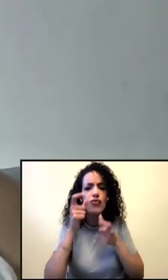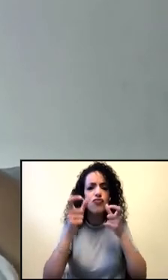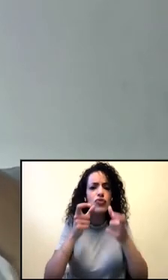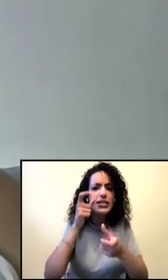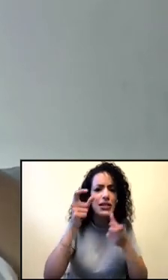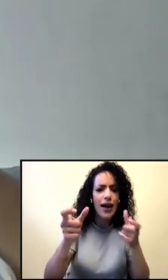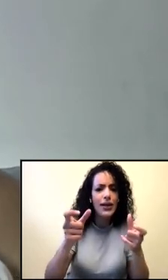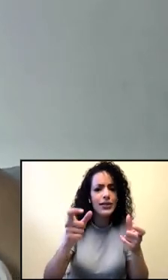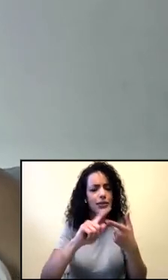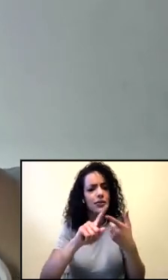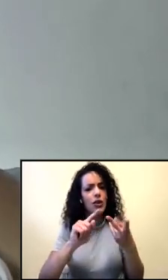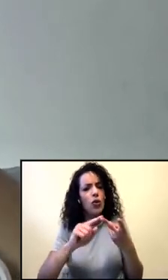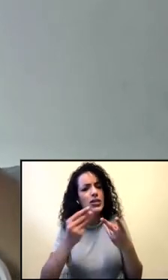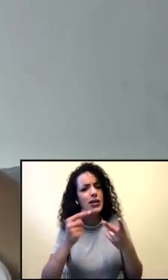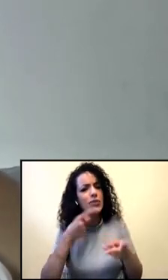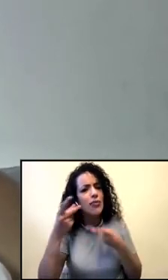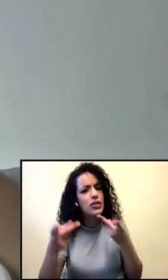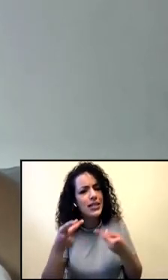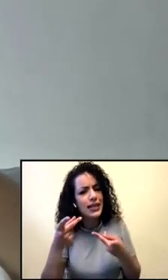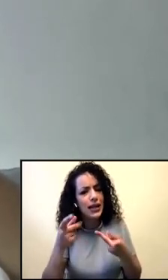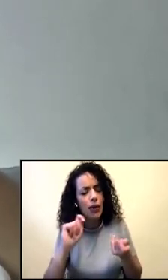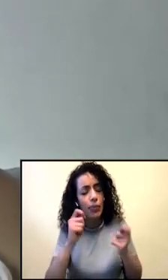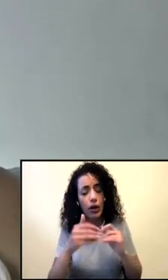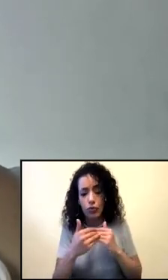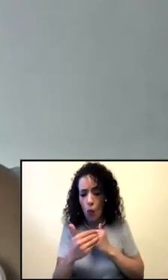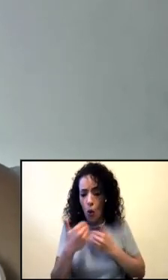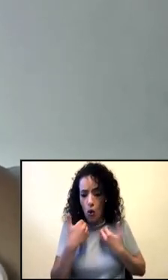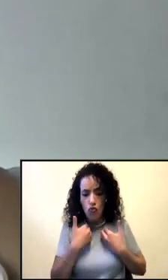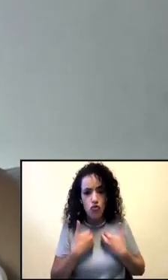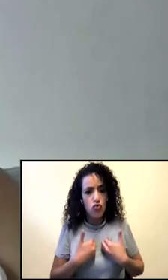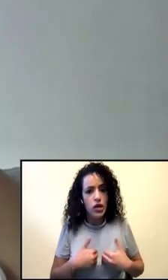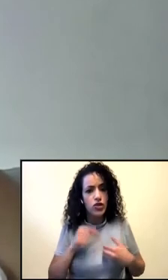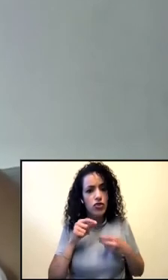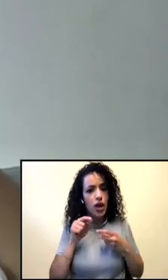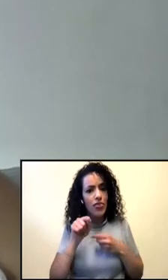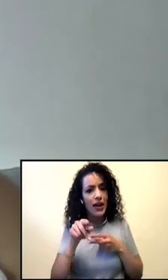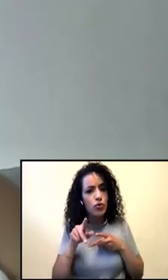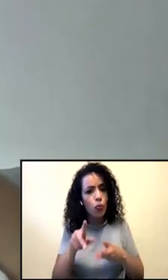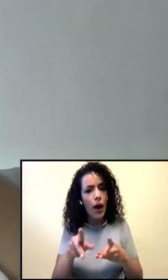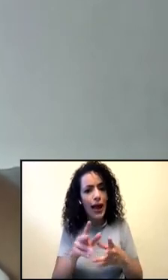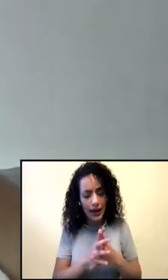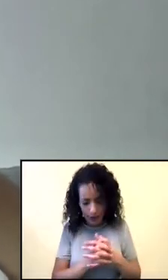and it becomes that much more richer and doesn't still take away from its truth.